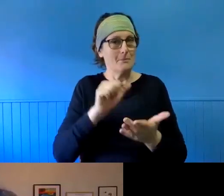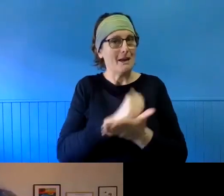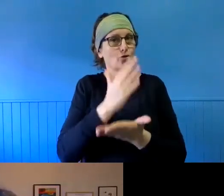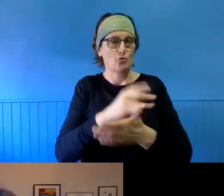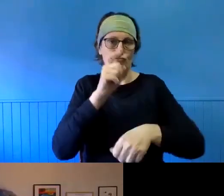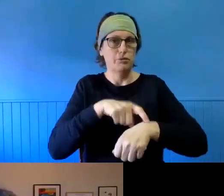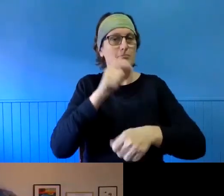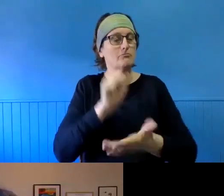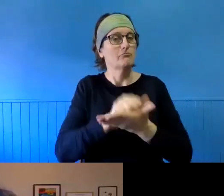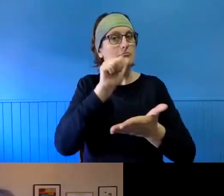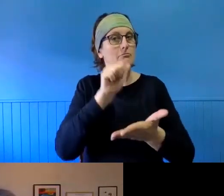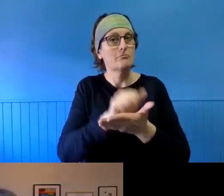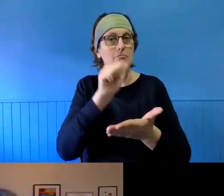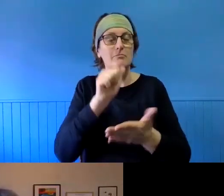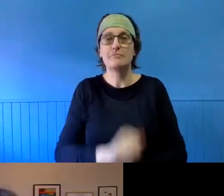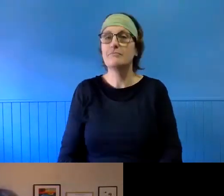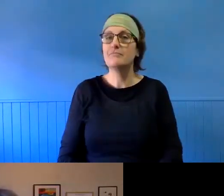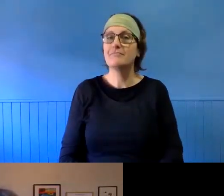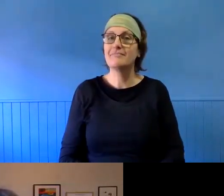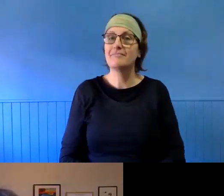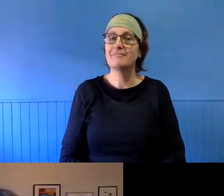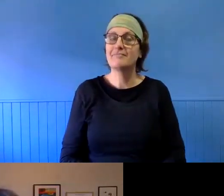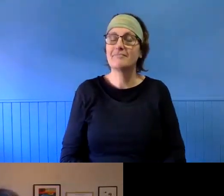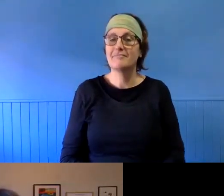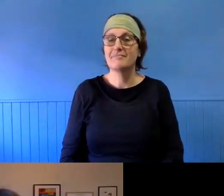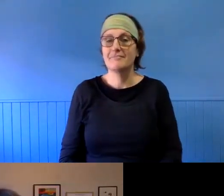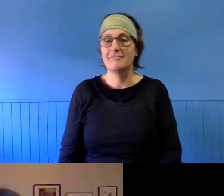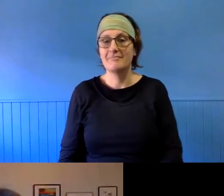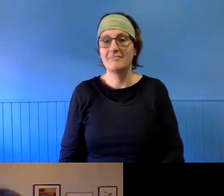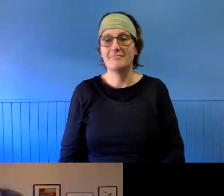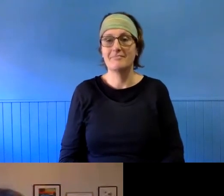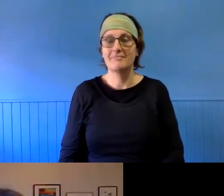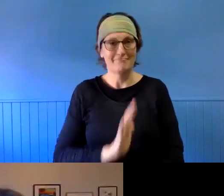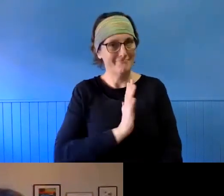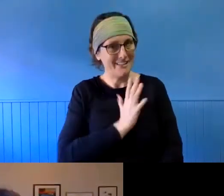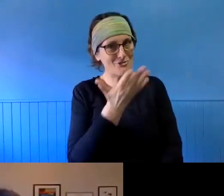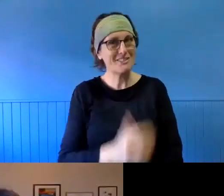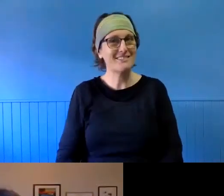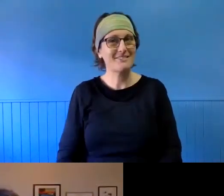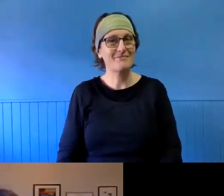and keep an interpulse. So interesting. Thank you so much.